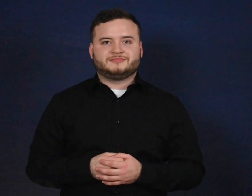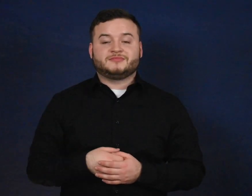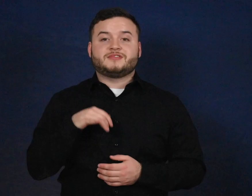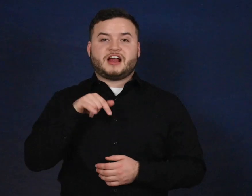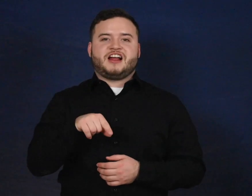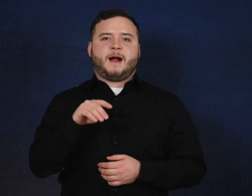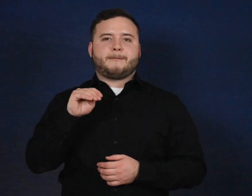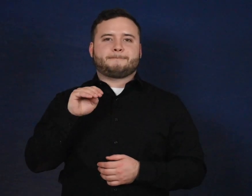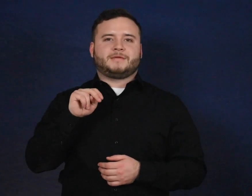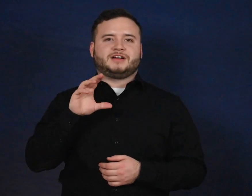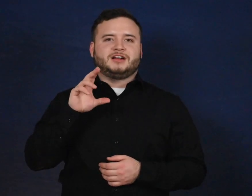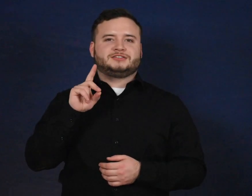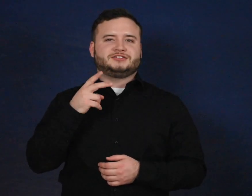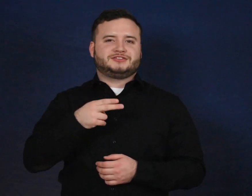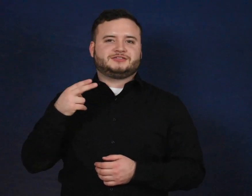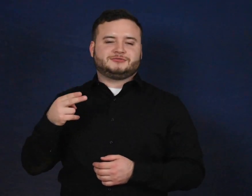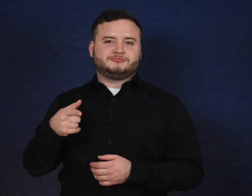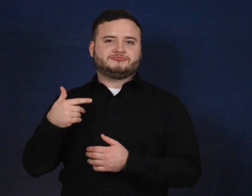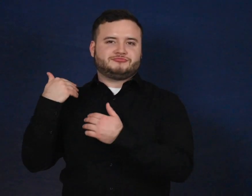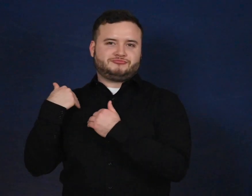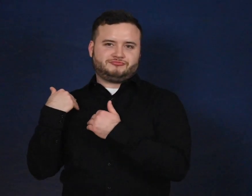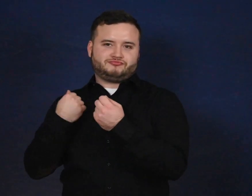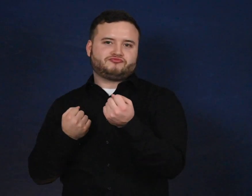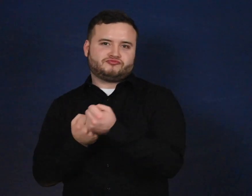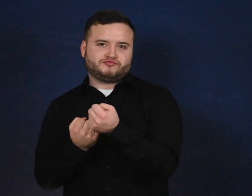(MNCDHH supports)